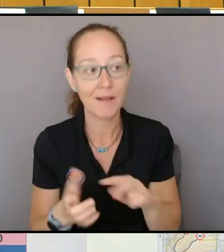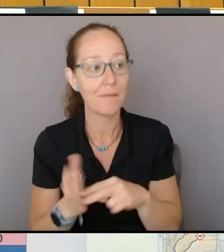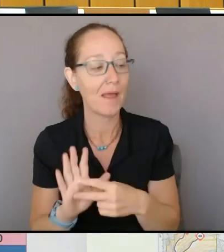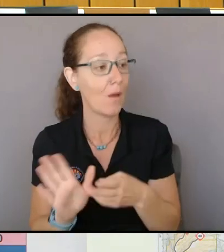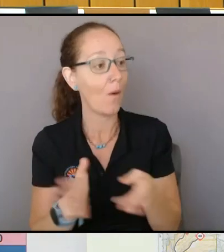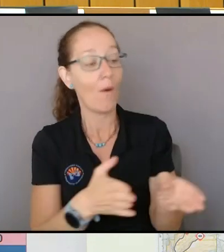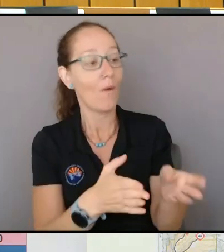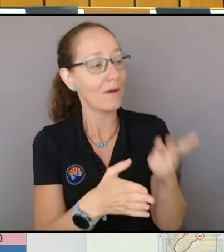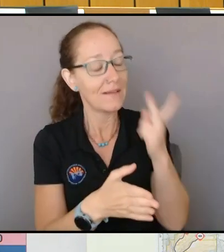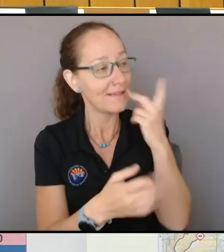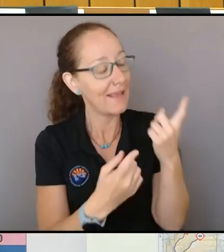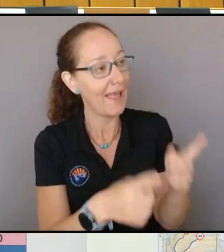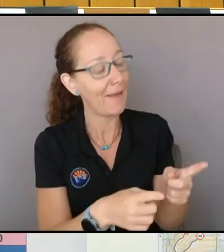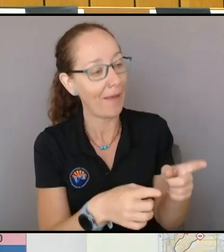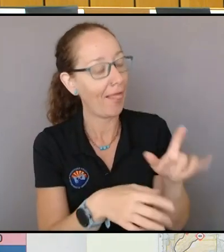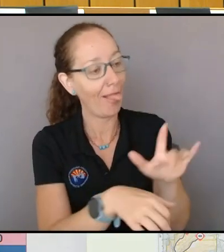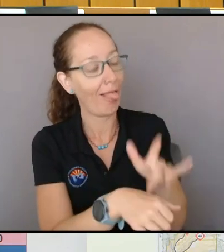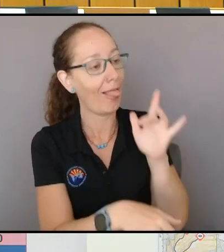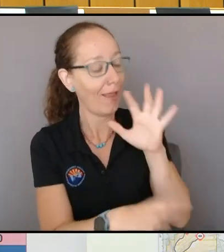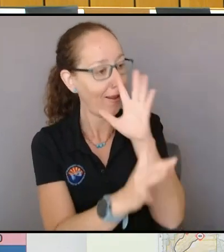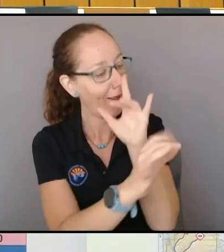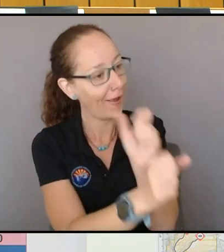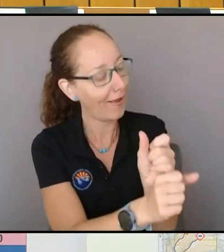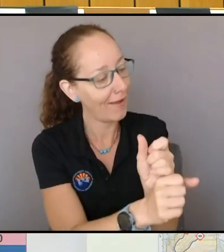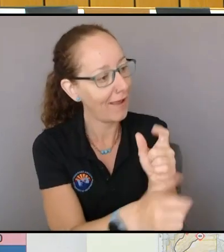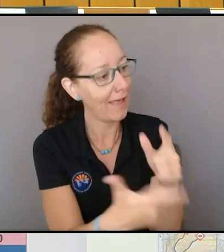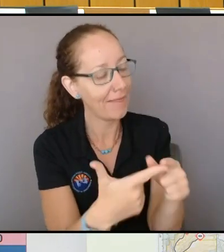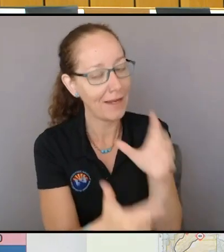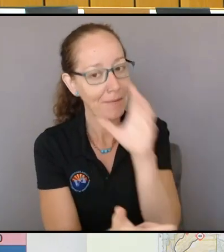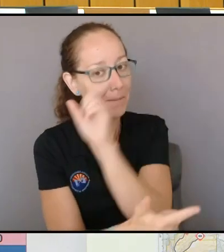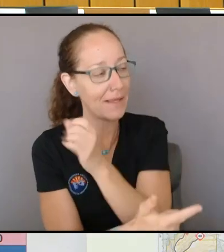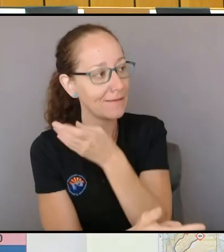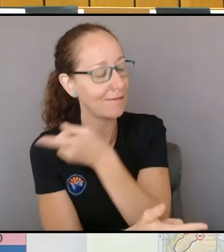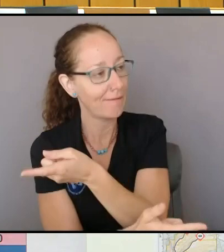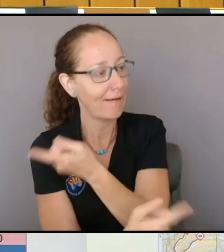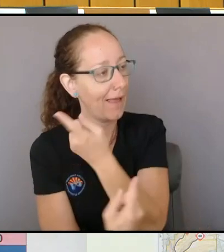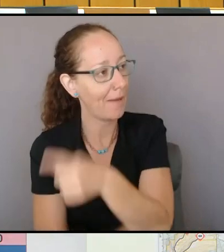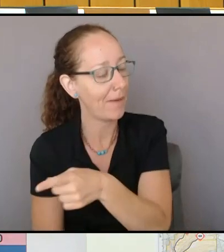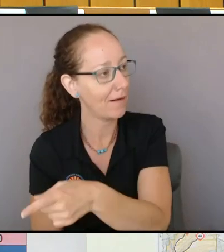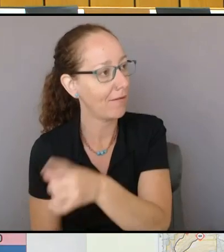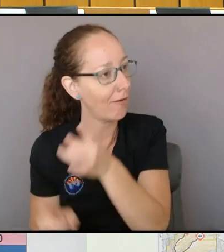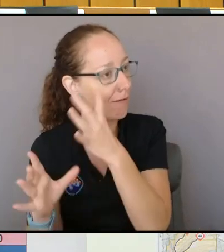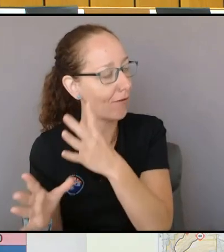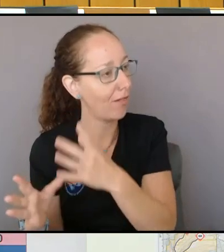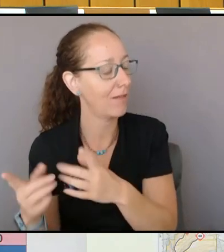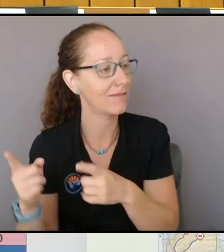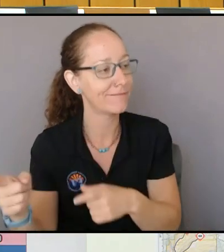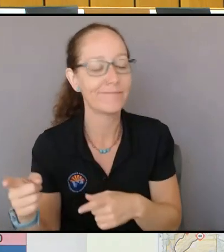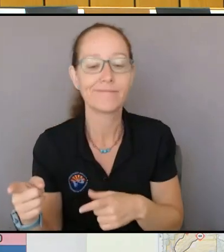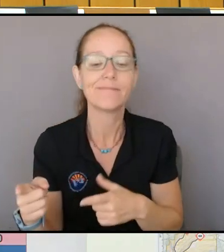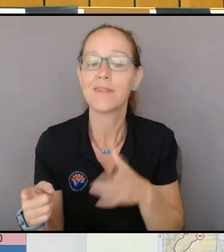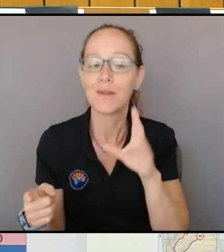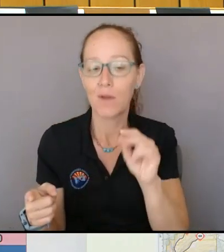achieving our overall objectives. Everybody's been briefed multiple times on what to expect today, and the